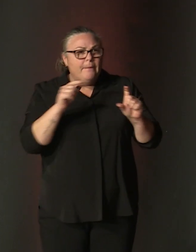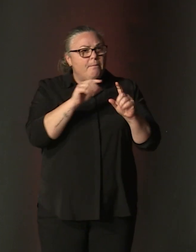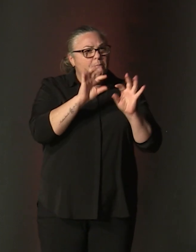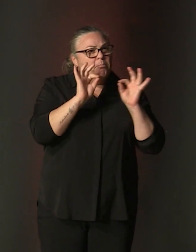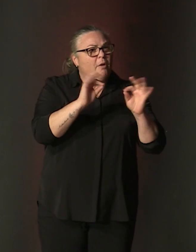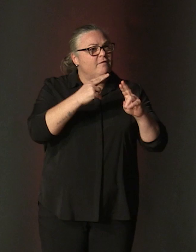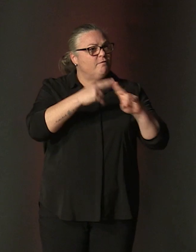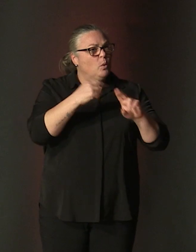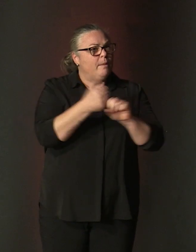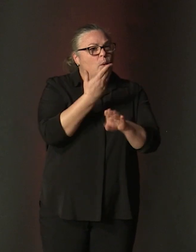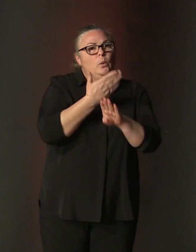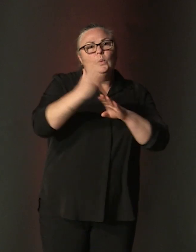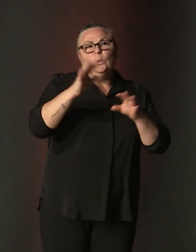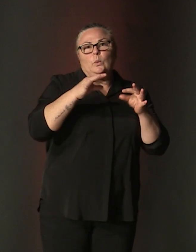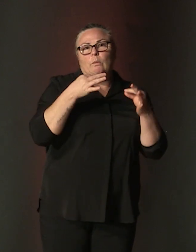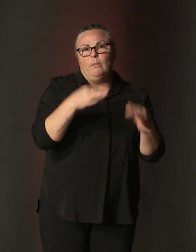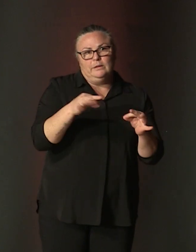and provide nutrients to the host.